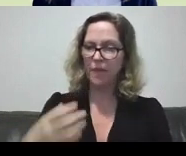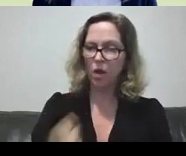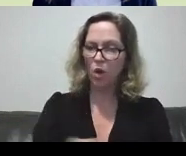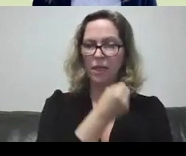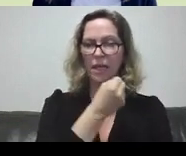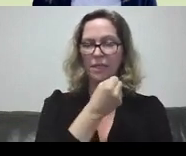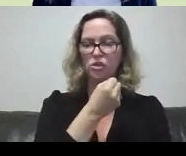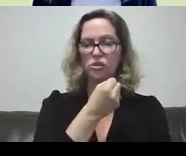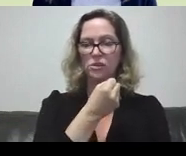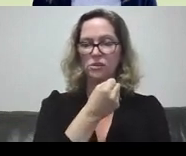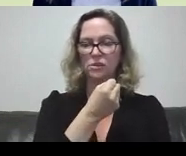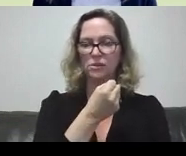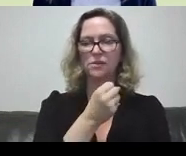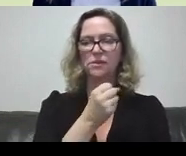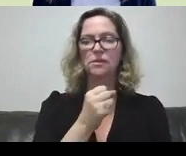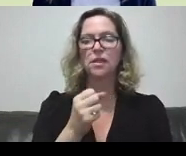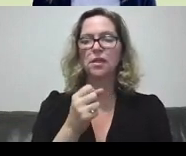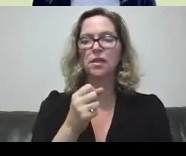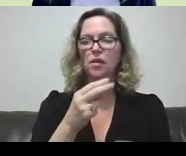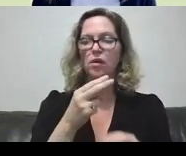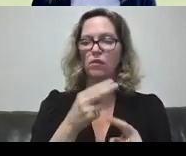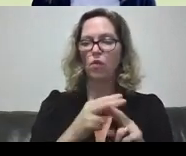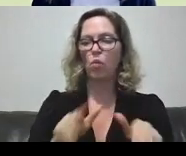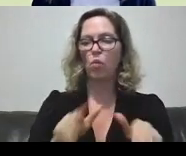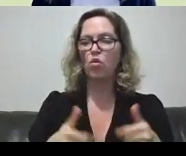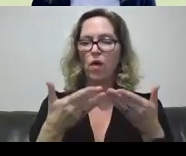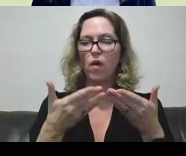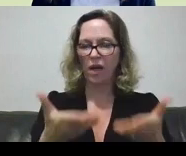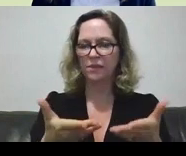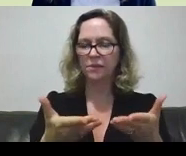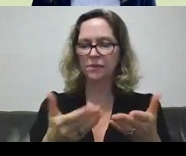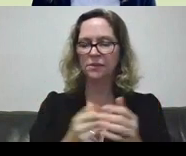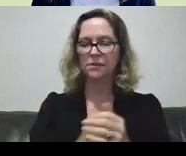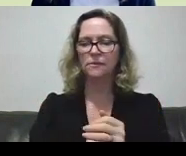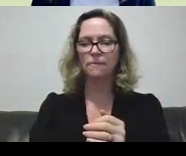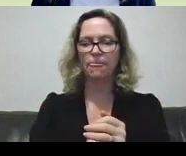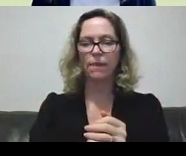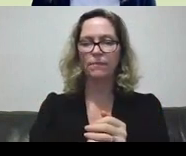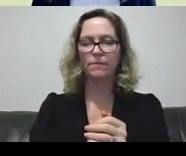information about providers’ obligations as well that's accessible to families and